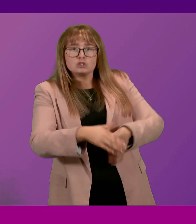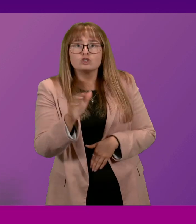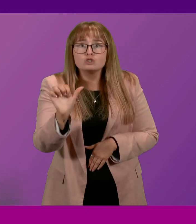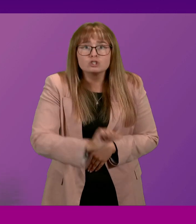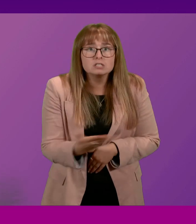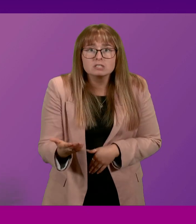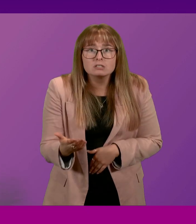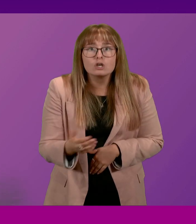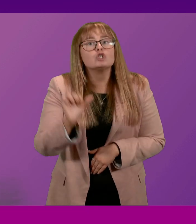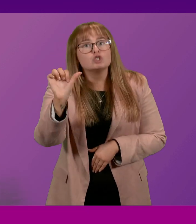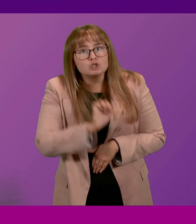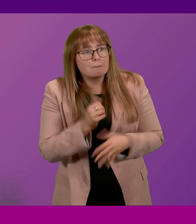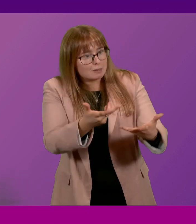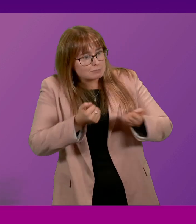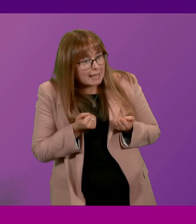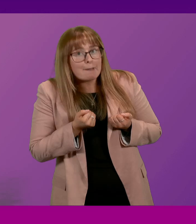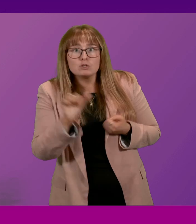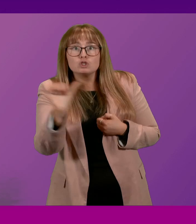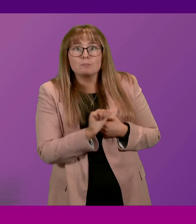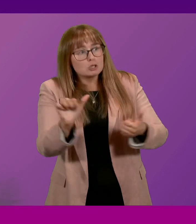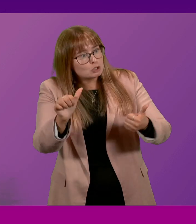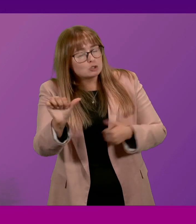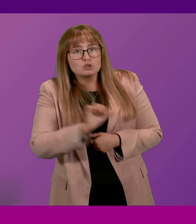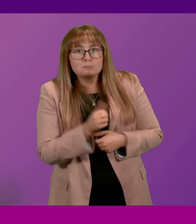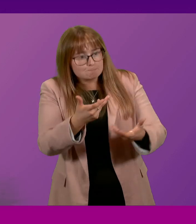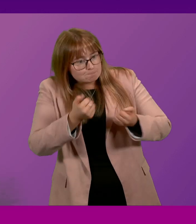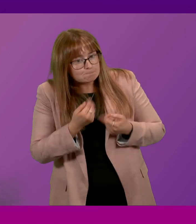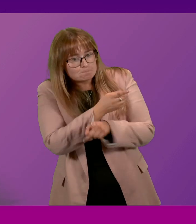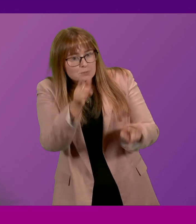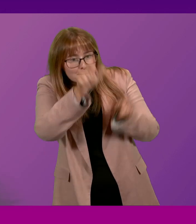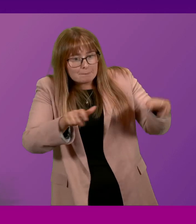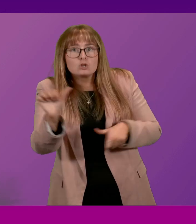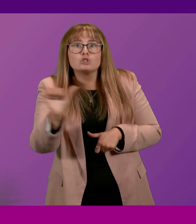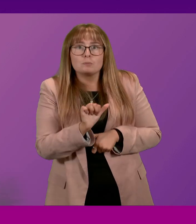them but embrace them. We should be living up to the values that founded this Parliament, and we